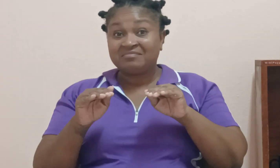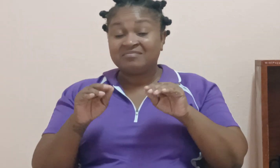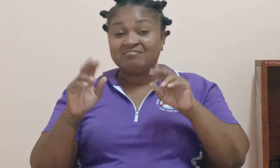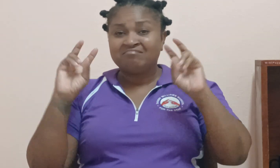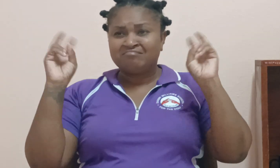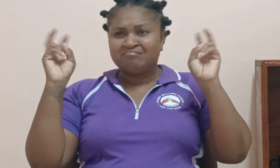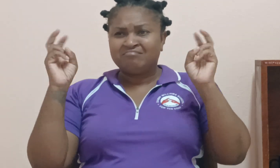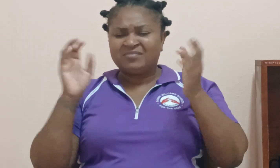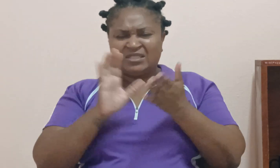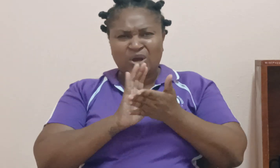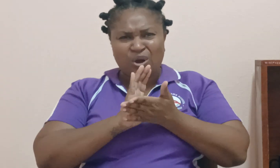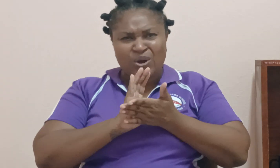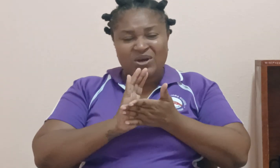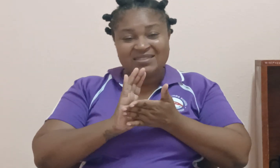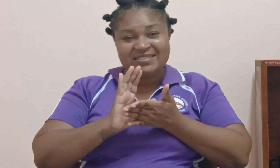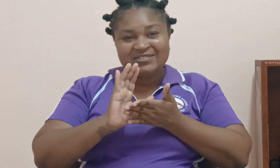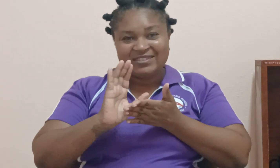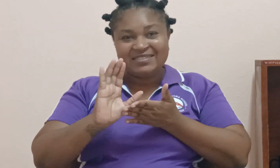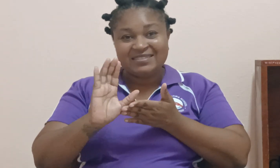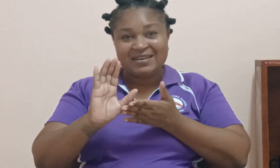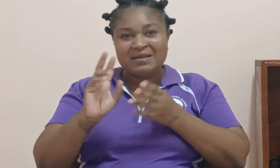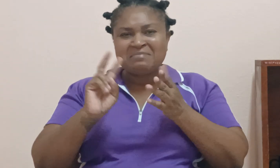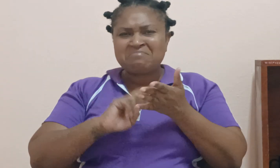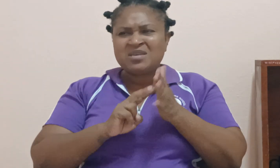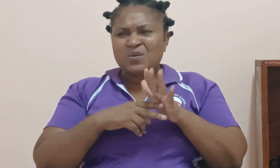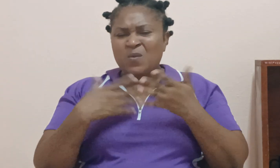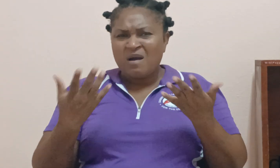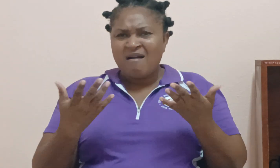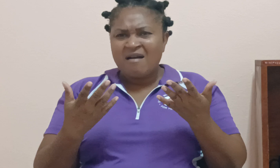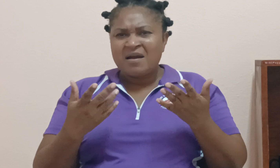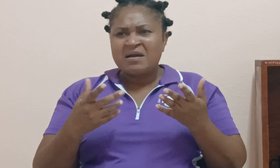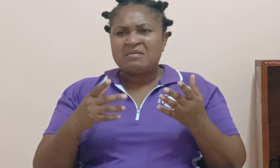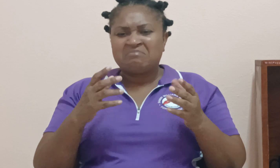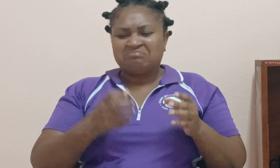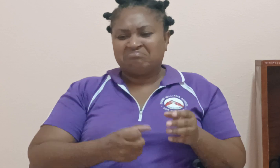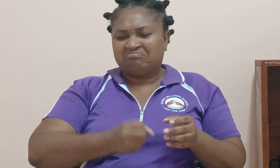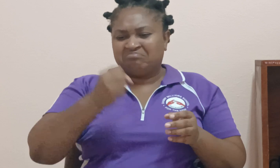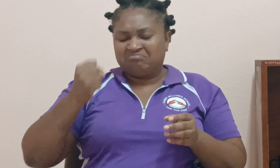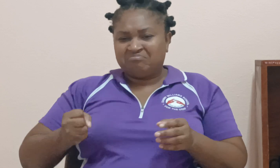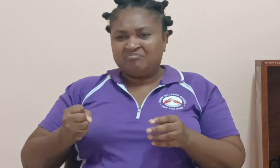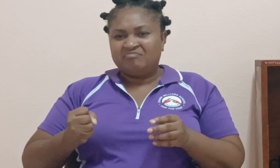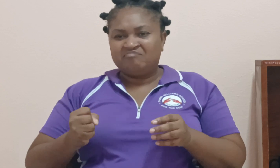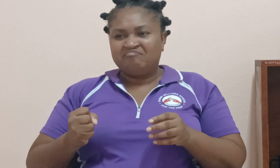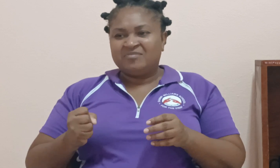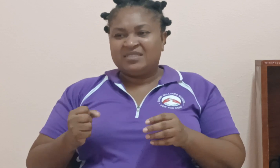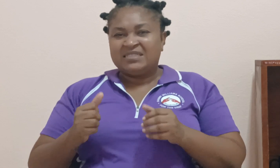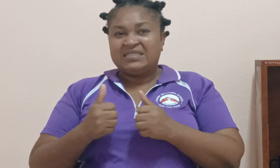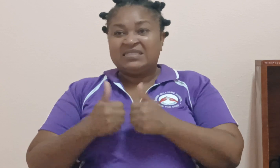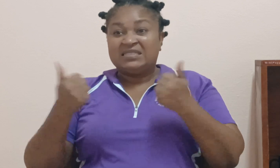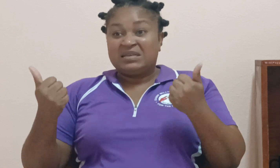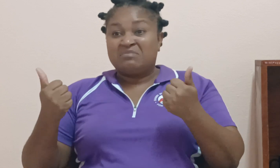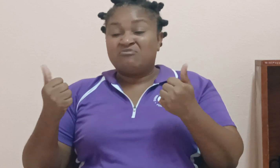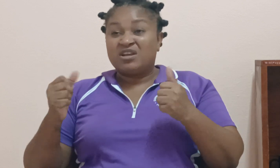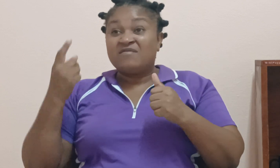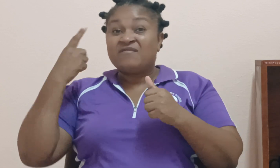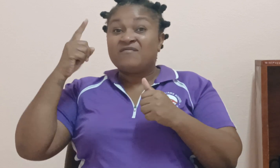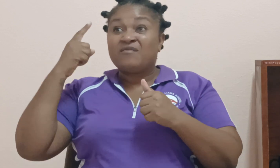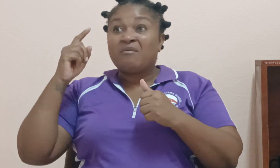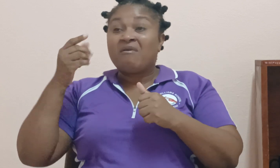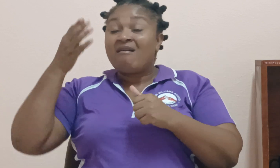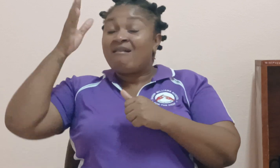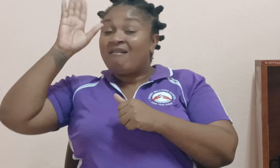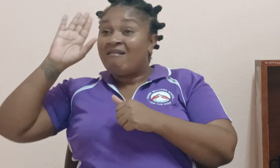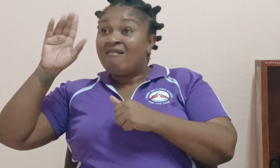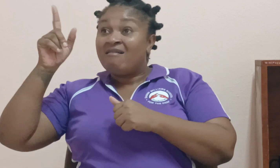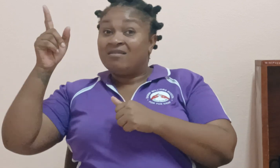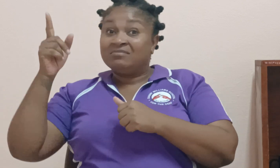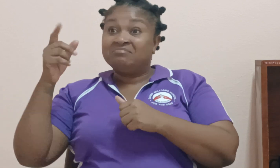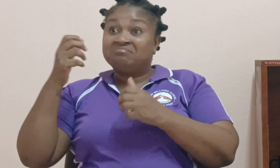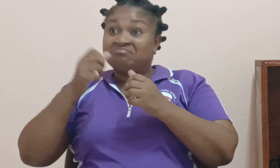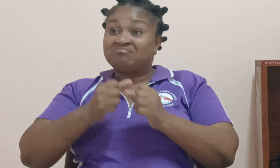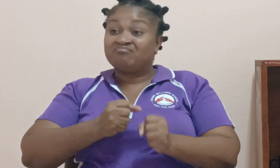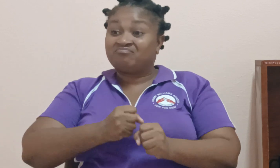Consecration - means being set apart unto God; it is the setting apart of everything